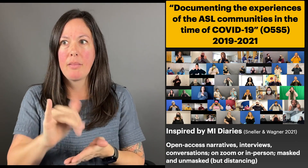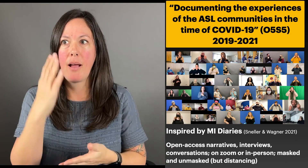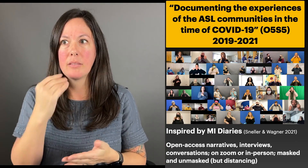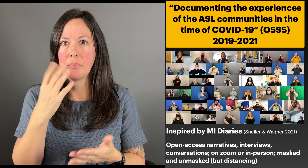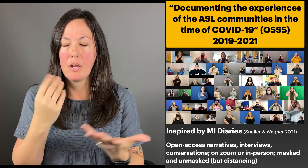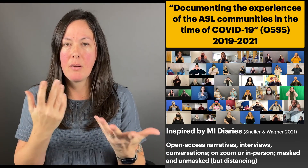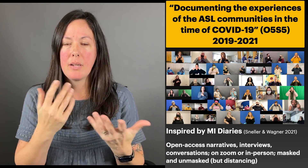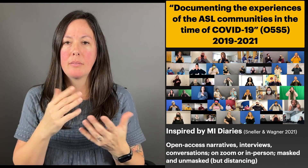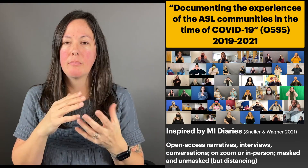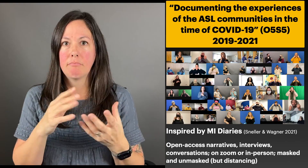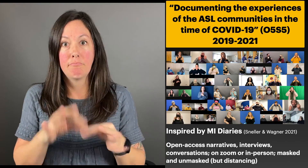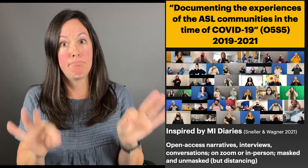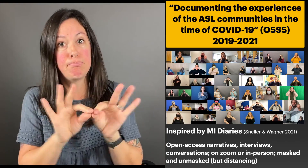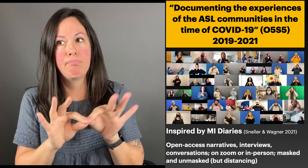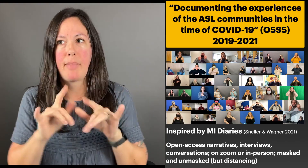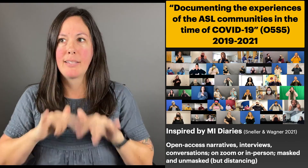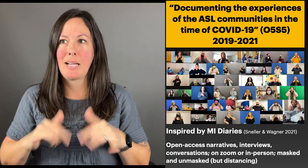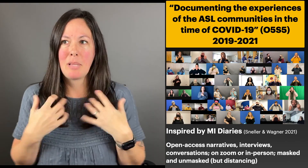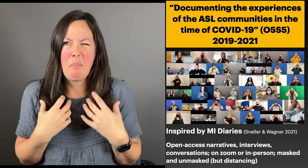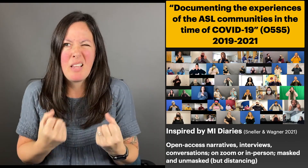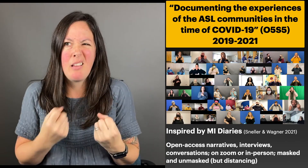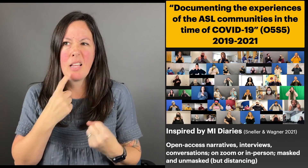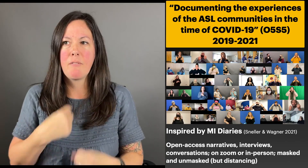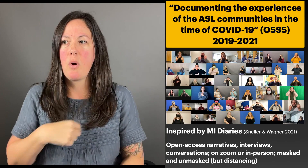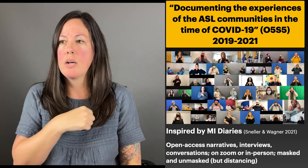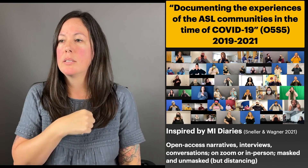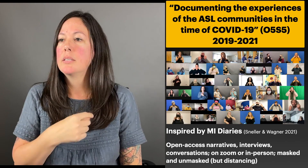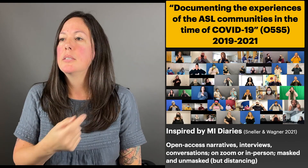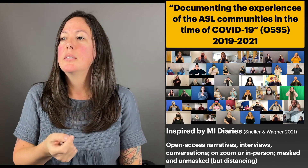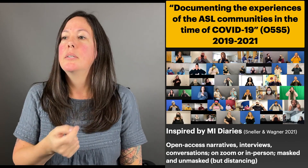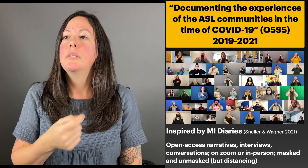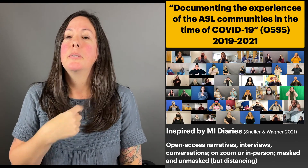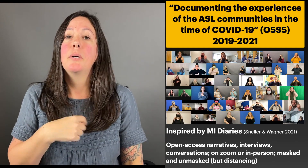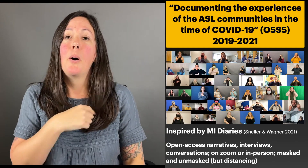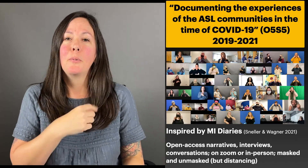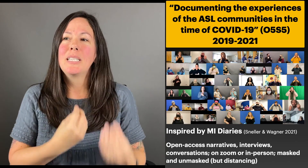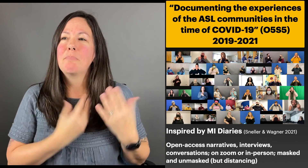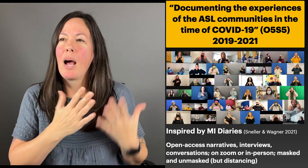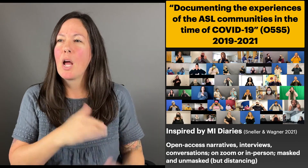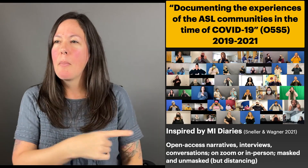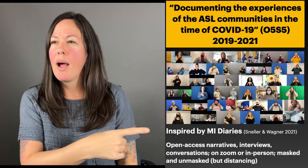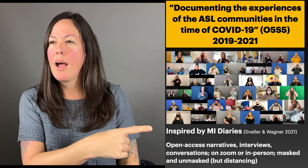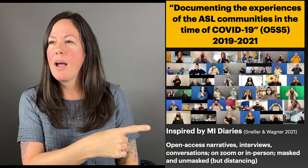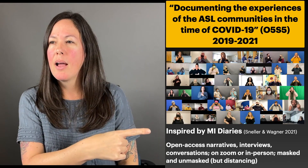methods course which was happened to be scheduled during the pandemic we